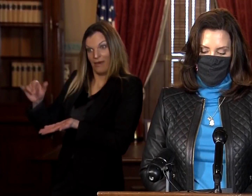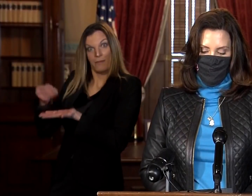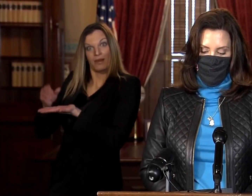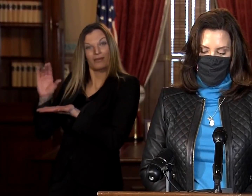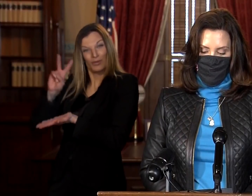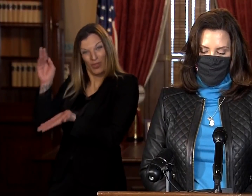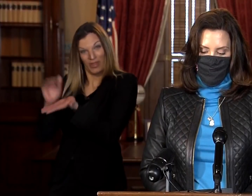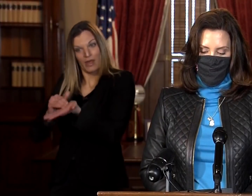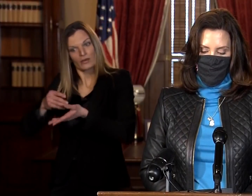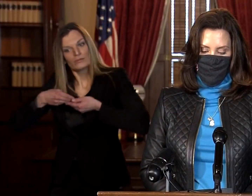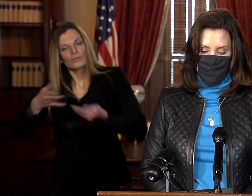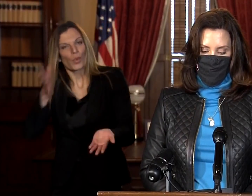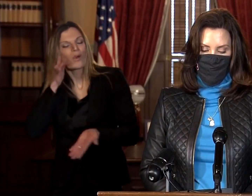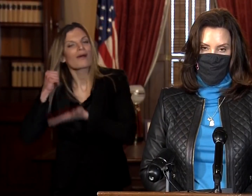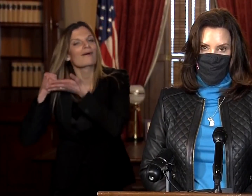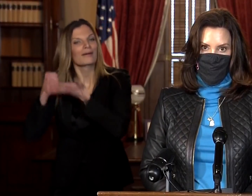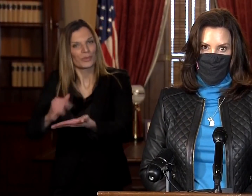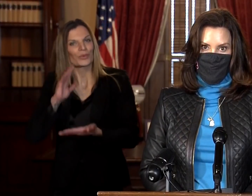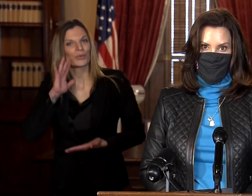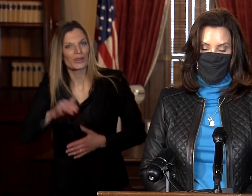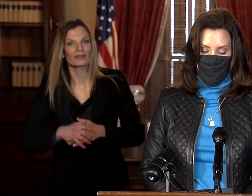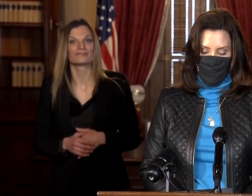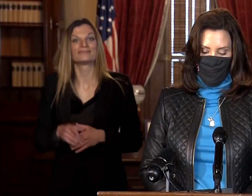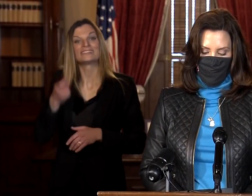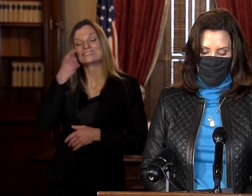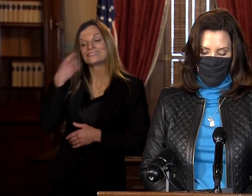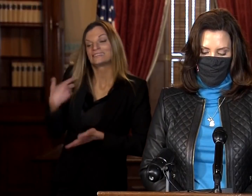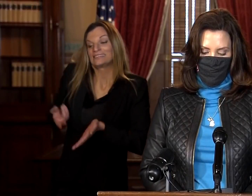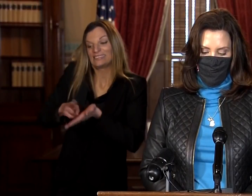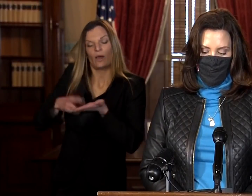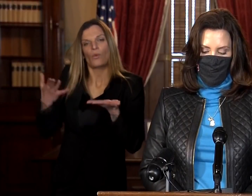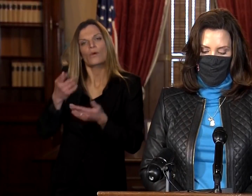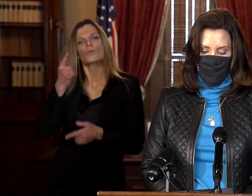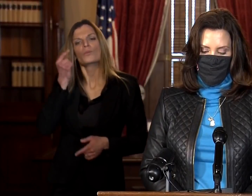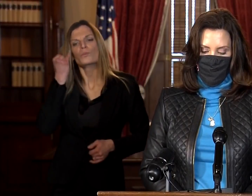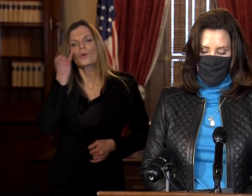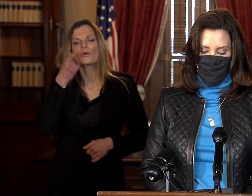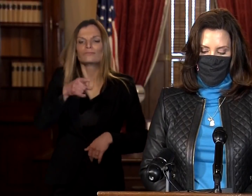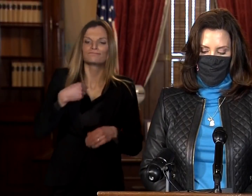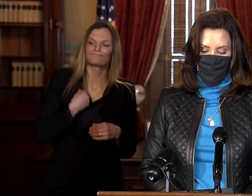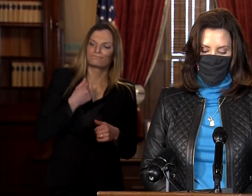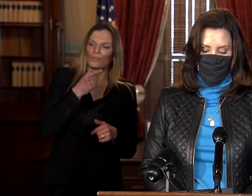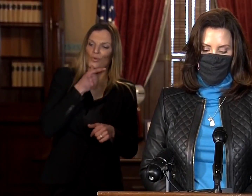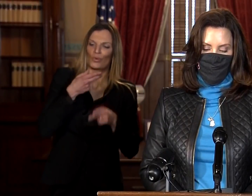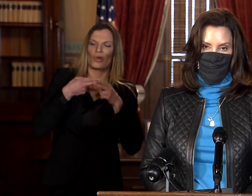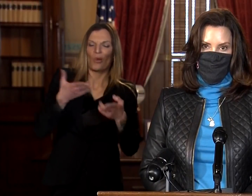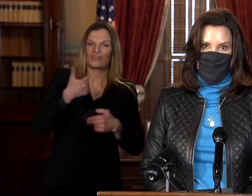It’s the right thing to do. The bill that the president The bill that the president signed extends benefits so self signed extends benefits so self employed and G.